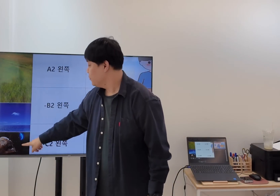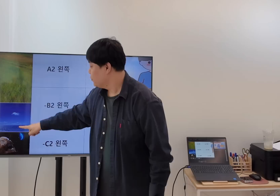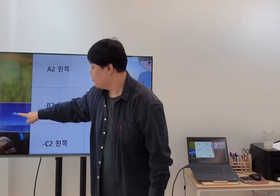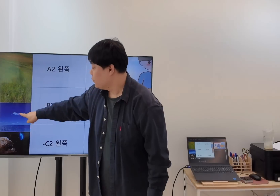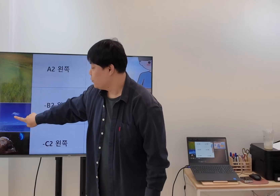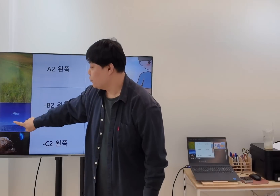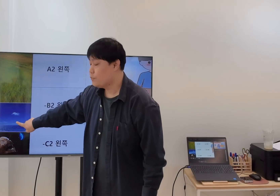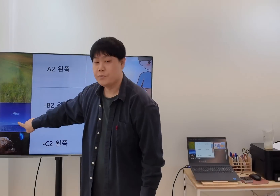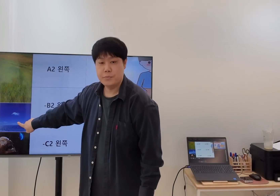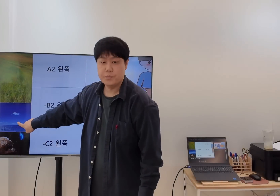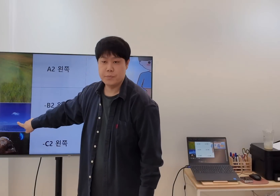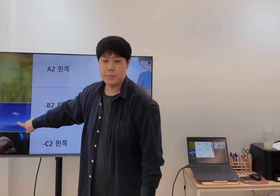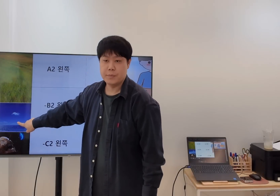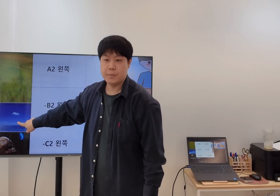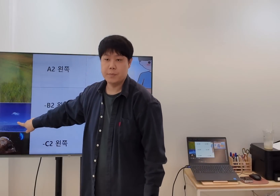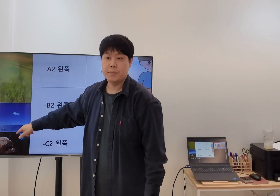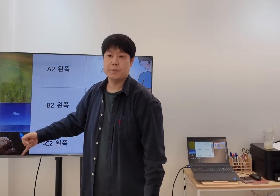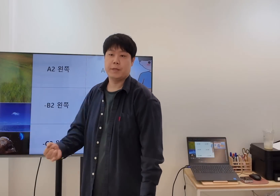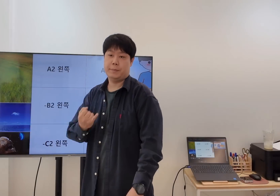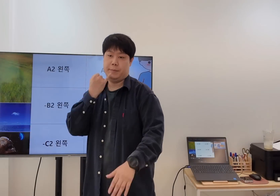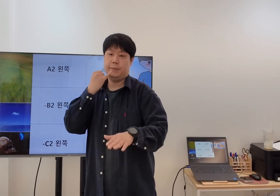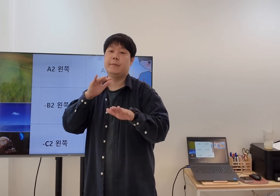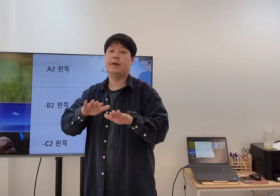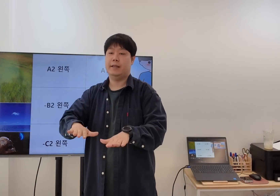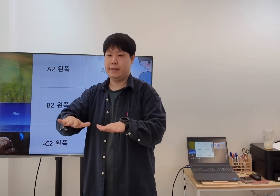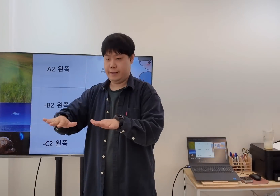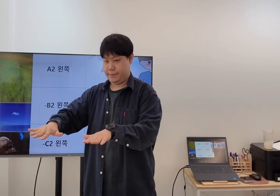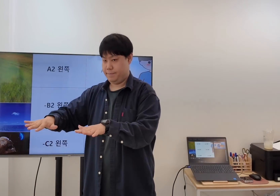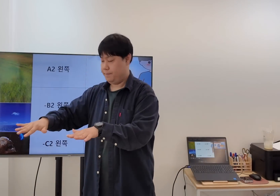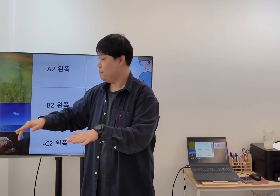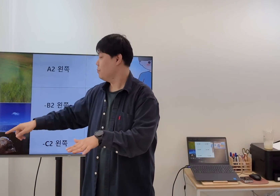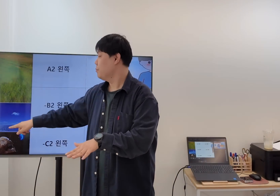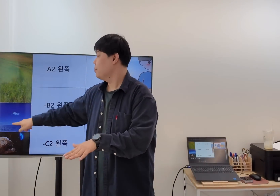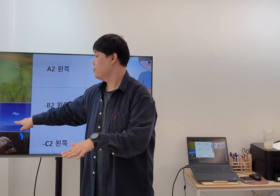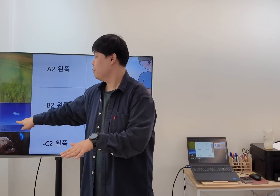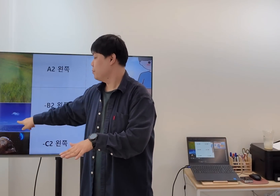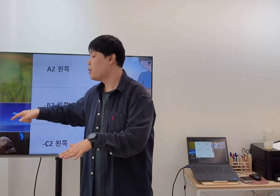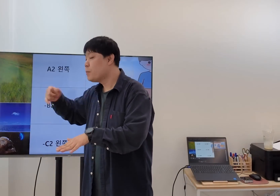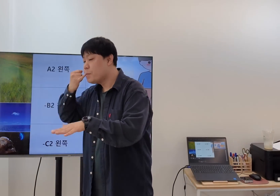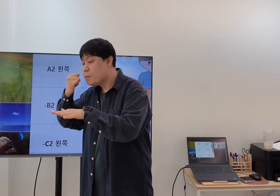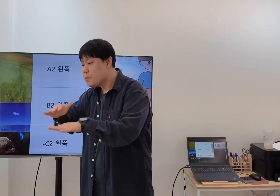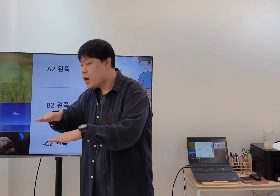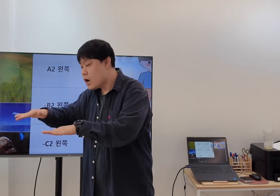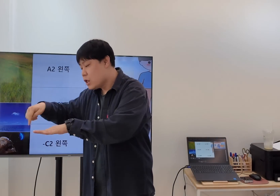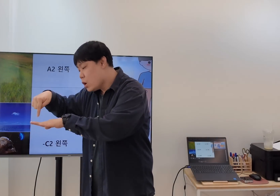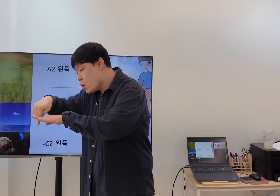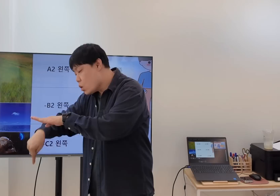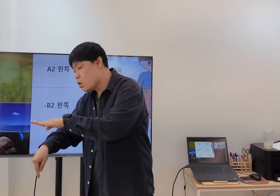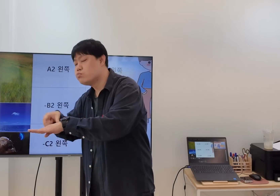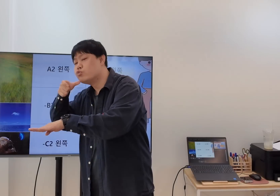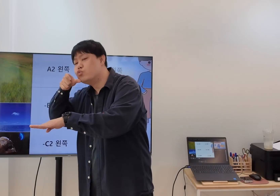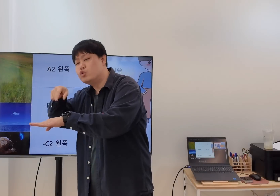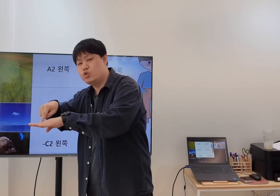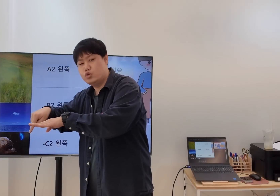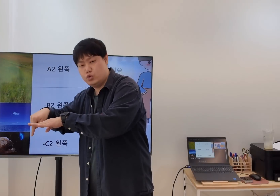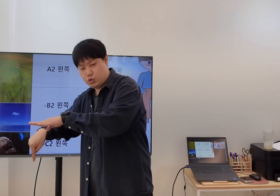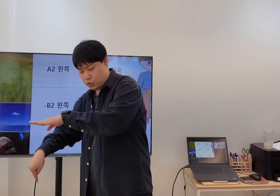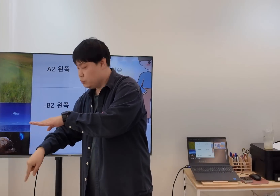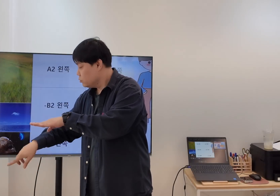What's on top? It's the sea. There's water under the sea, and